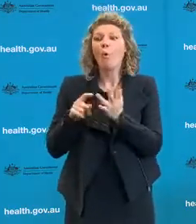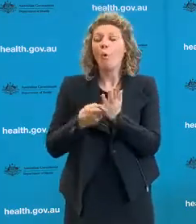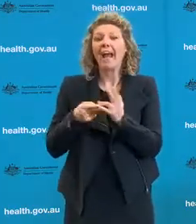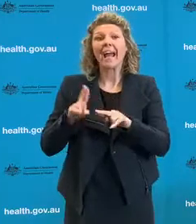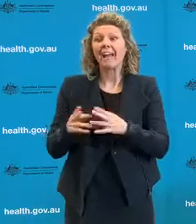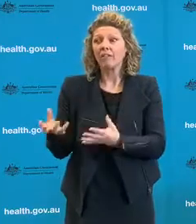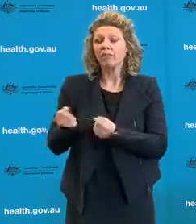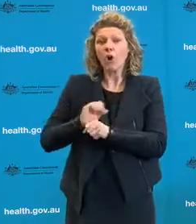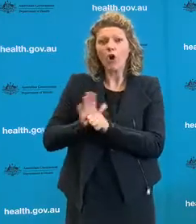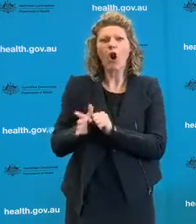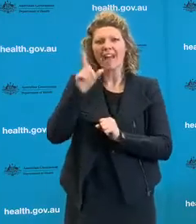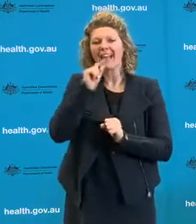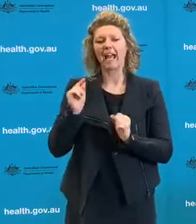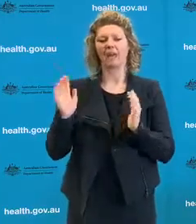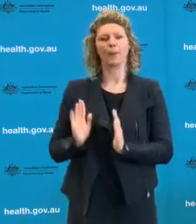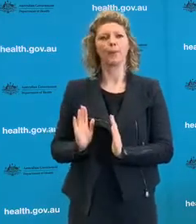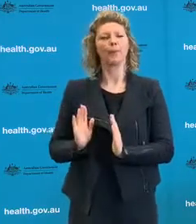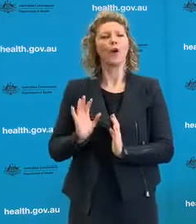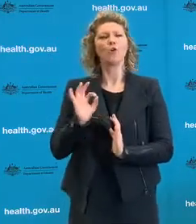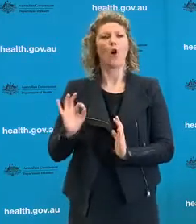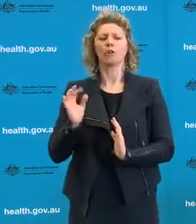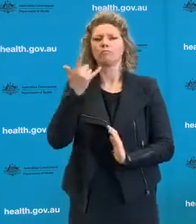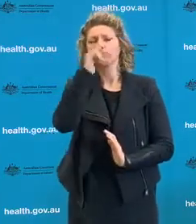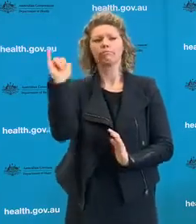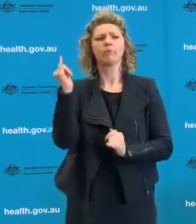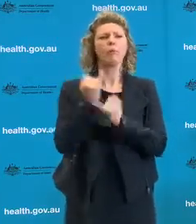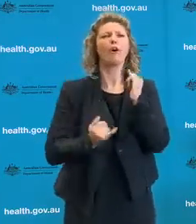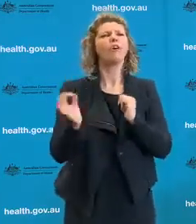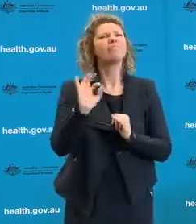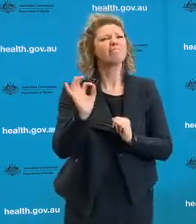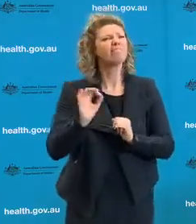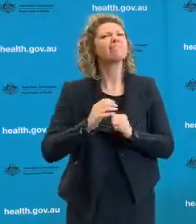Of course what they don't do is actually stop you from acquiring